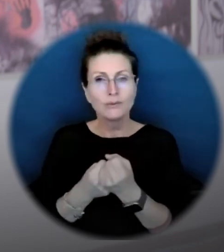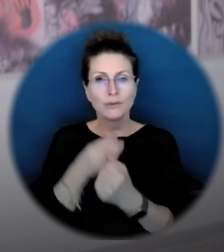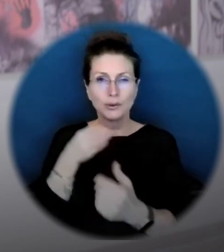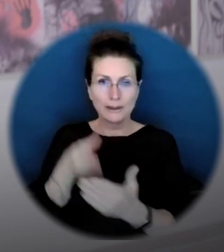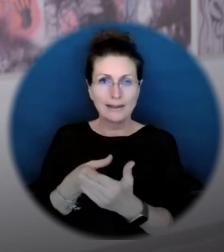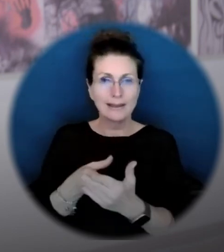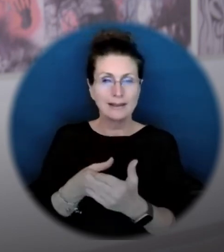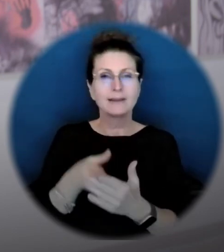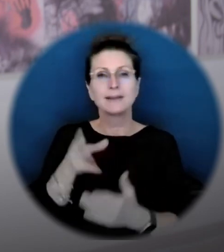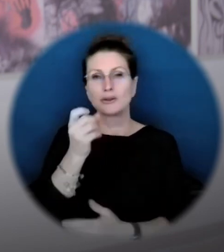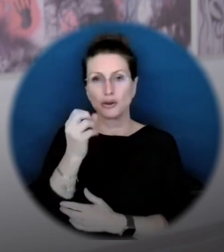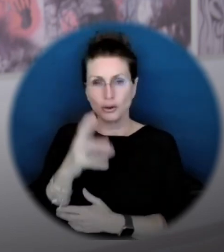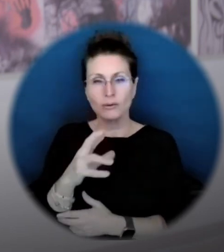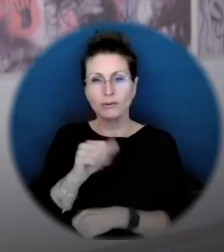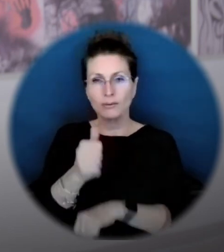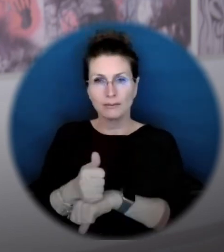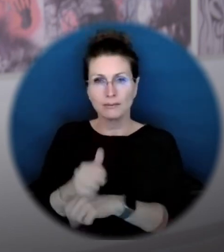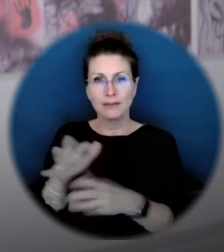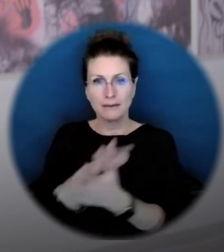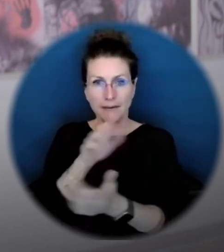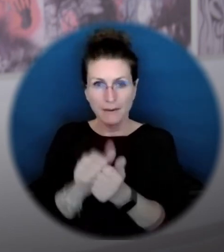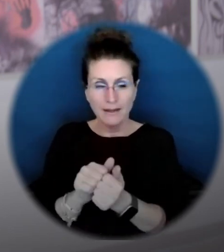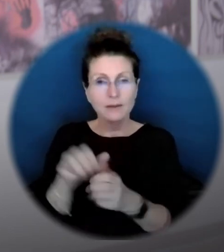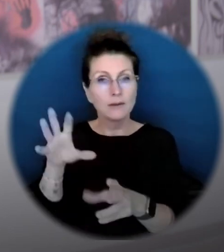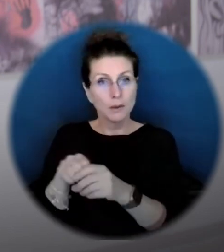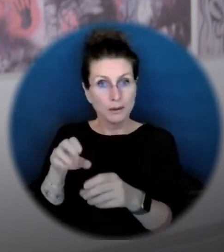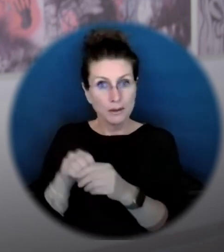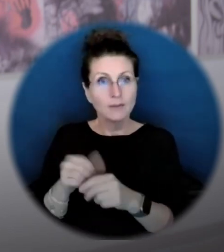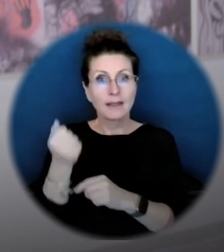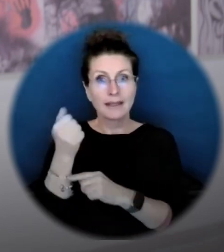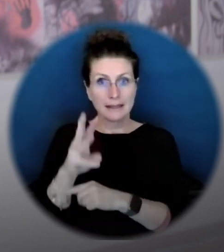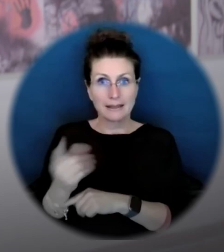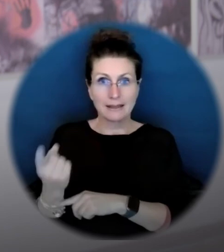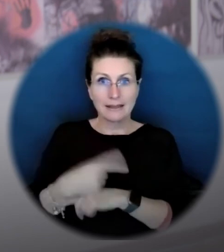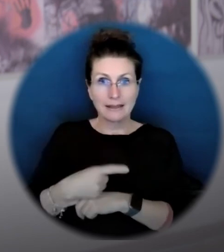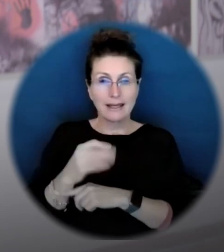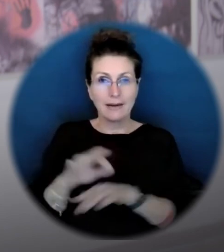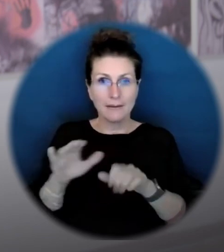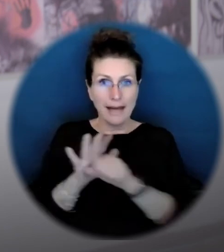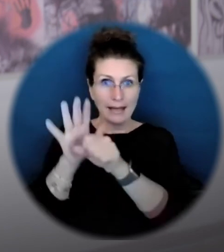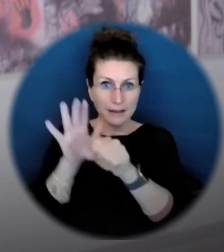against gender-based violence by participating in the 16 Days of Activism